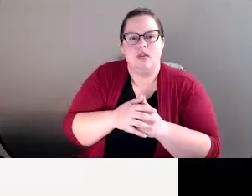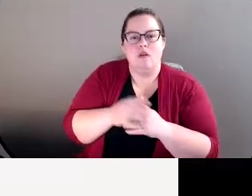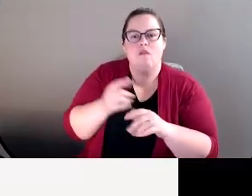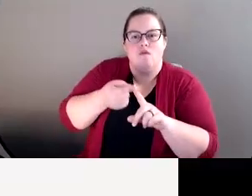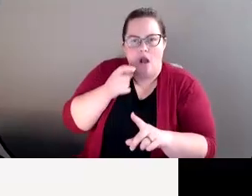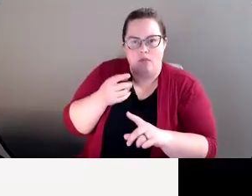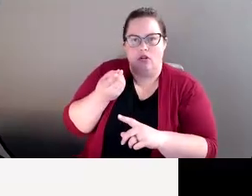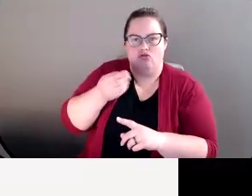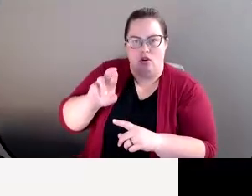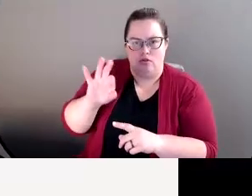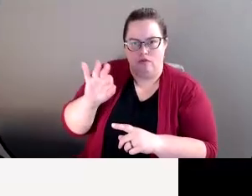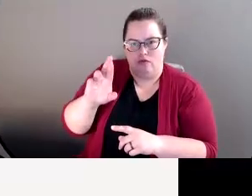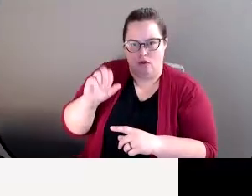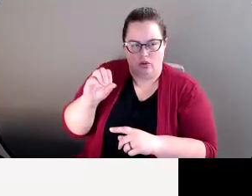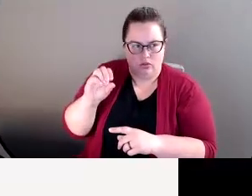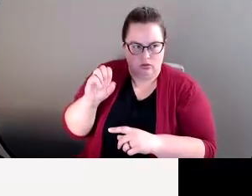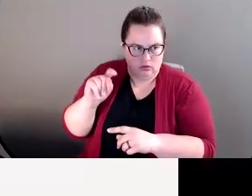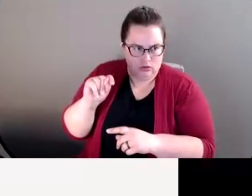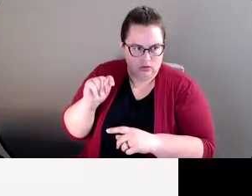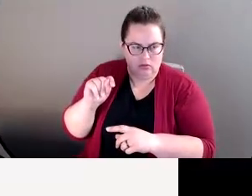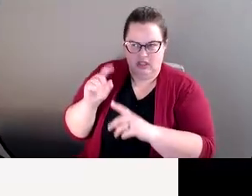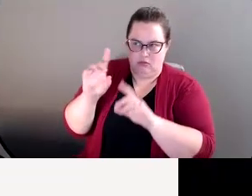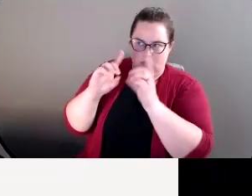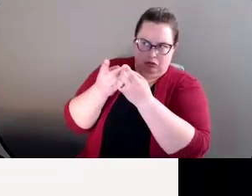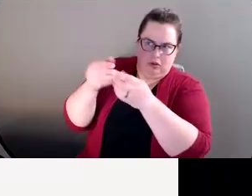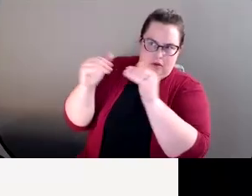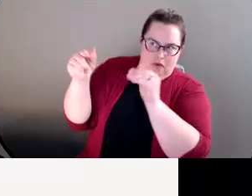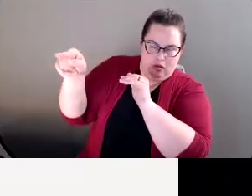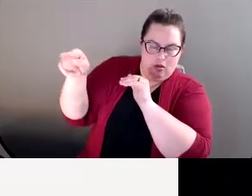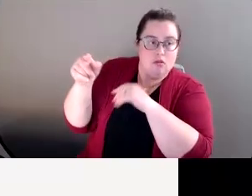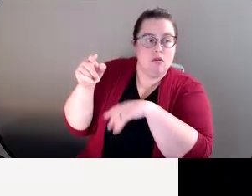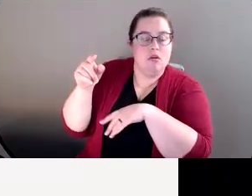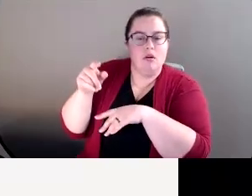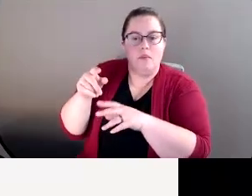Frost at the district office. And so again, if these tools are something you